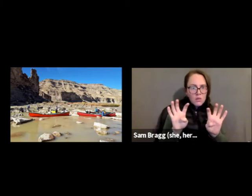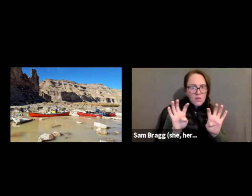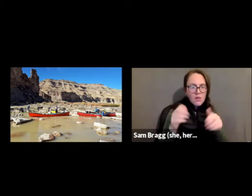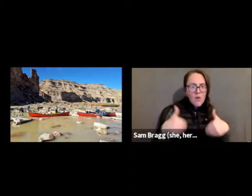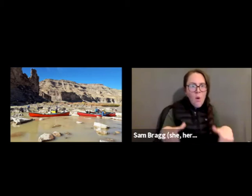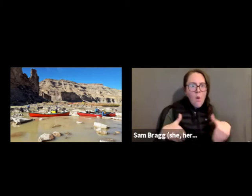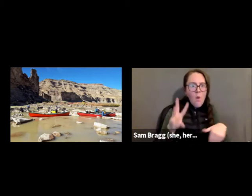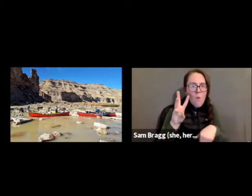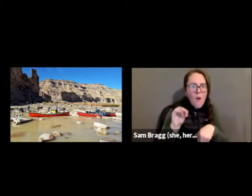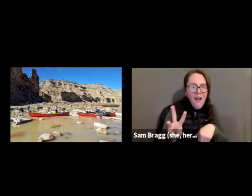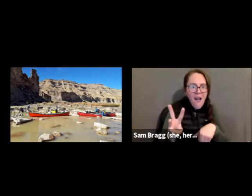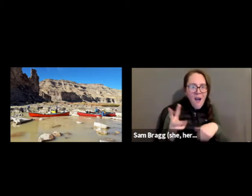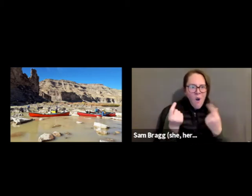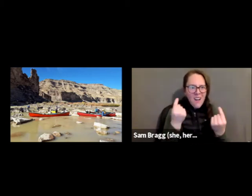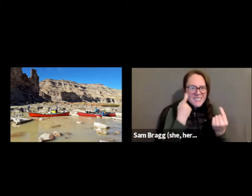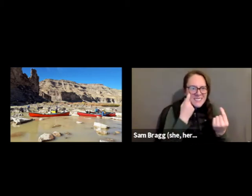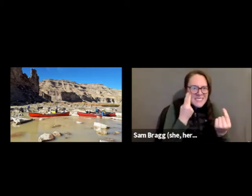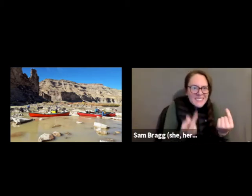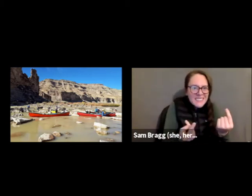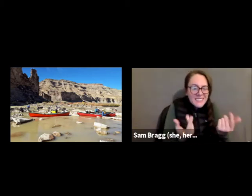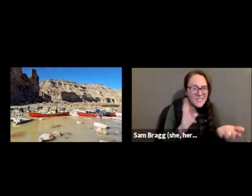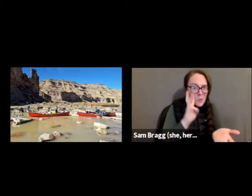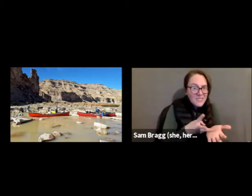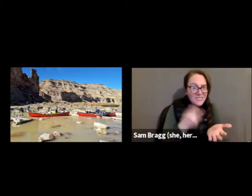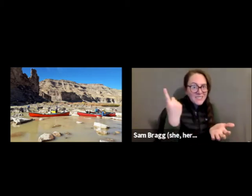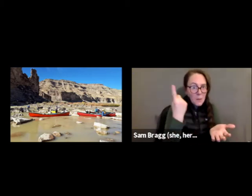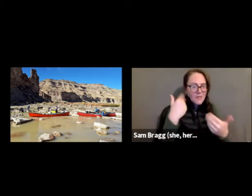all just sort of mesmerized by this experience. They were like wow did you just see that do you